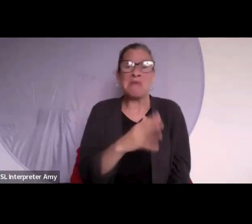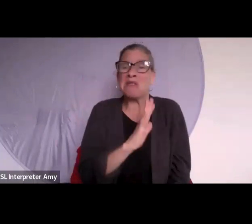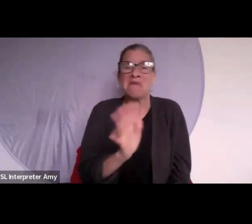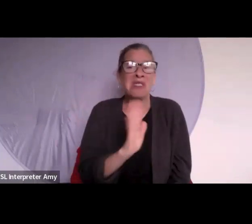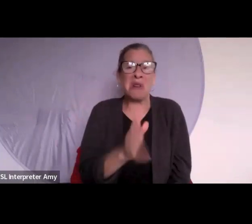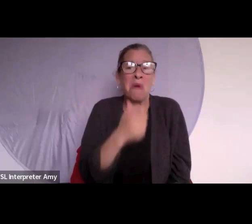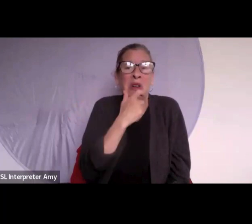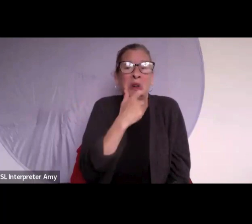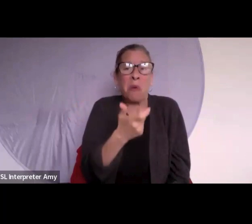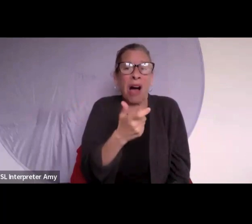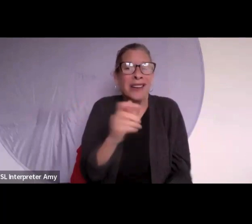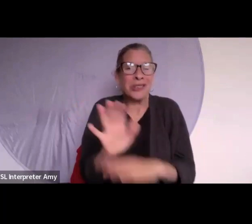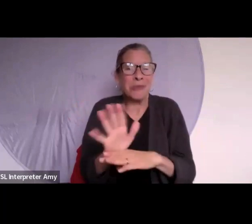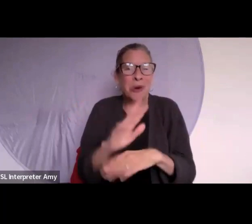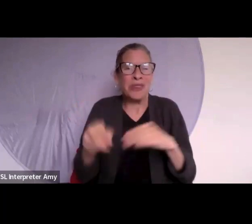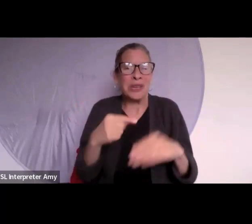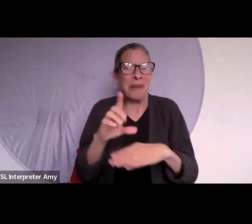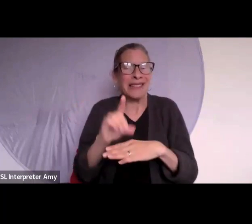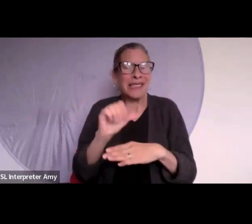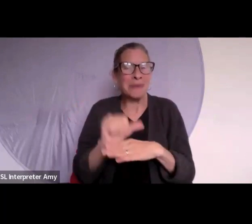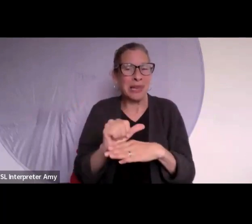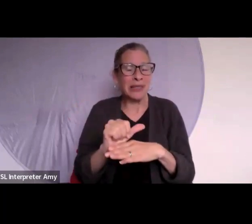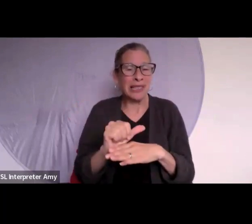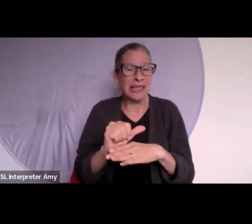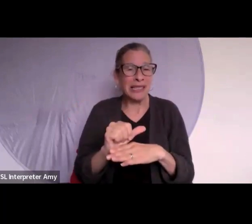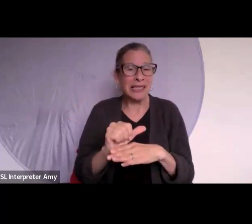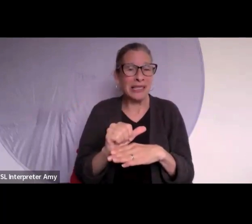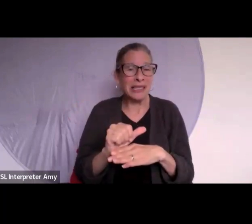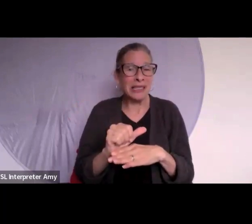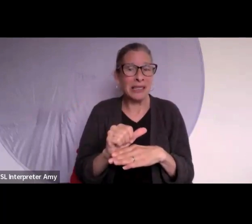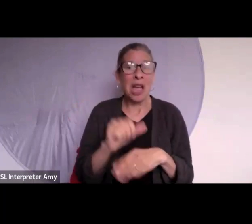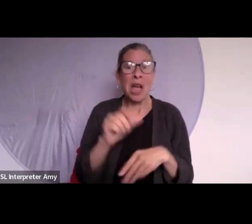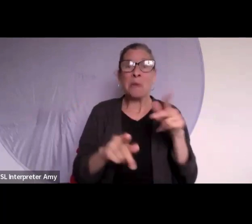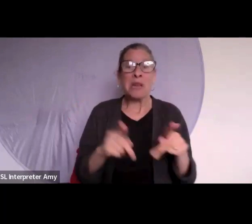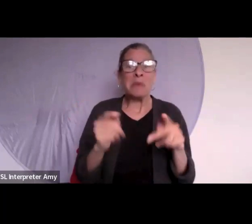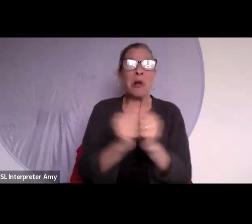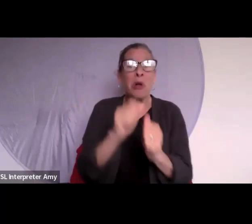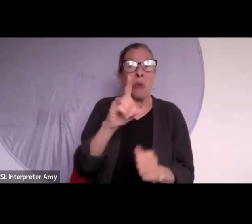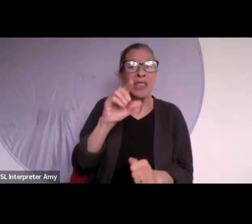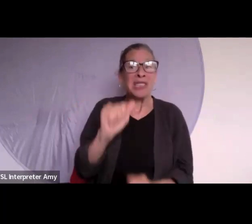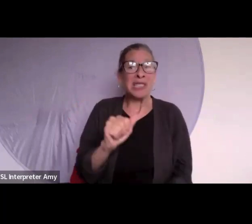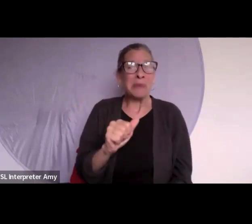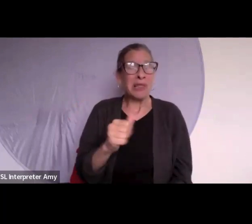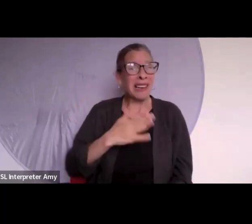people I hear from the disability community I live it, why would I want to see the movie, why because you want to see yourself on the screen because you want to see your